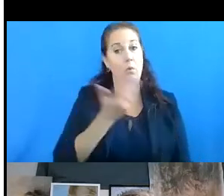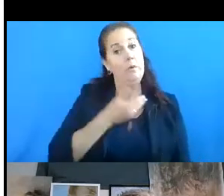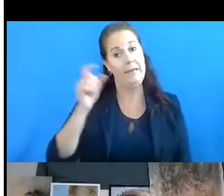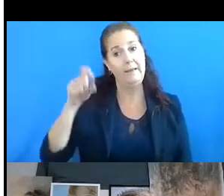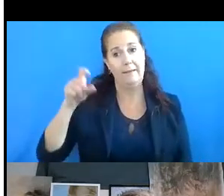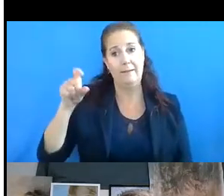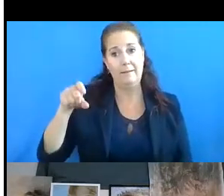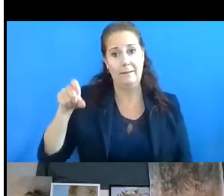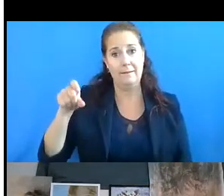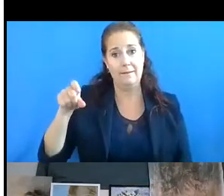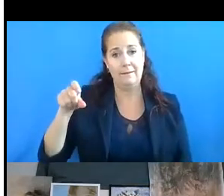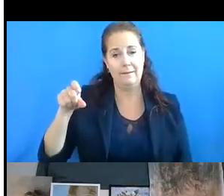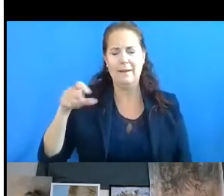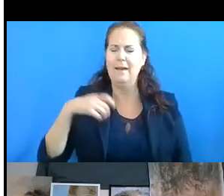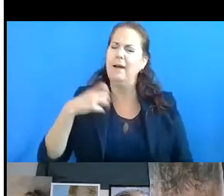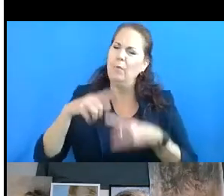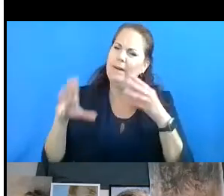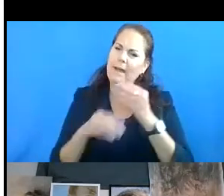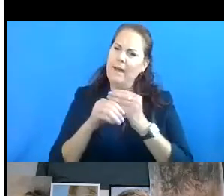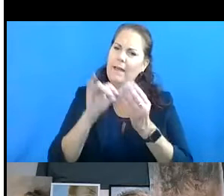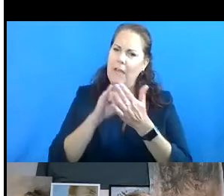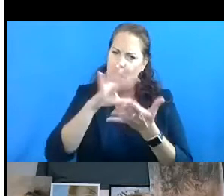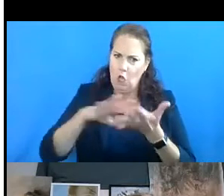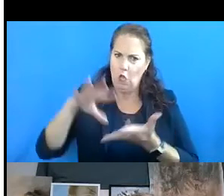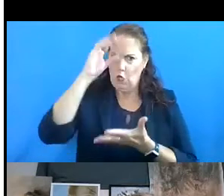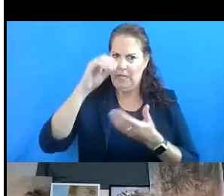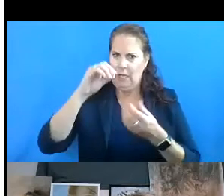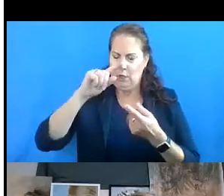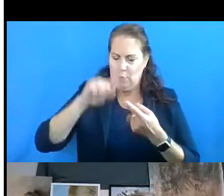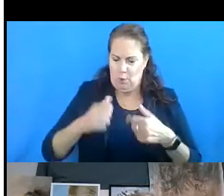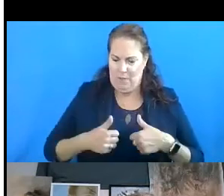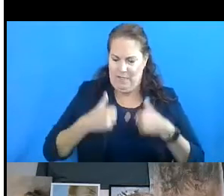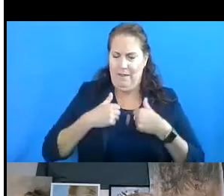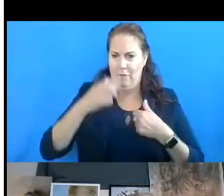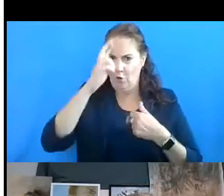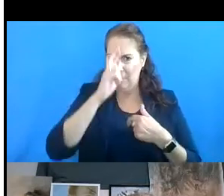And I want to add that I'm learning to respect from the heart.